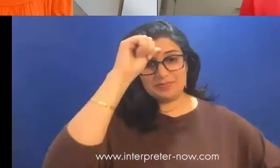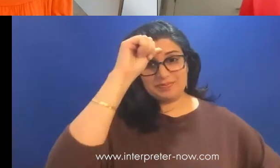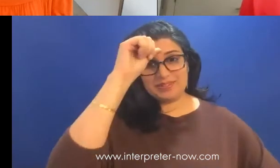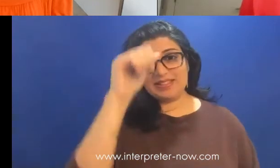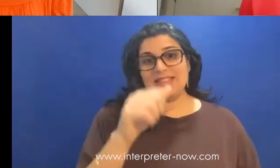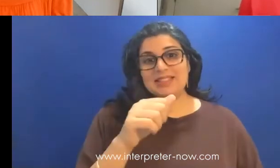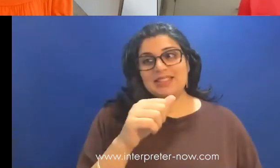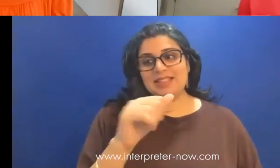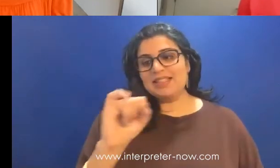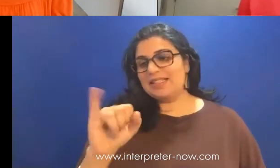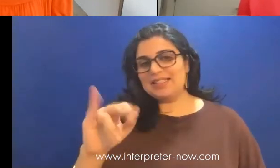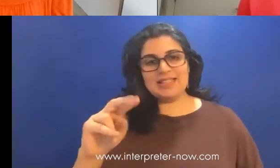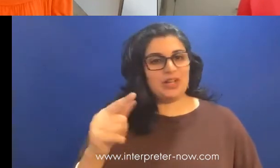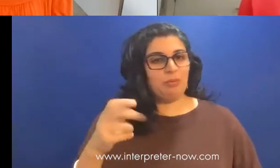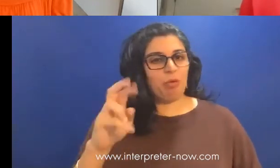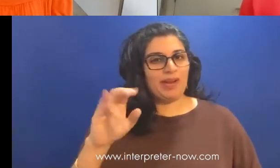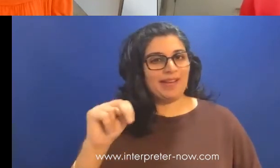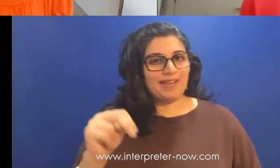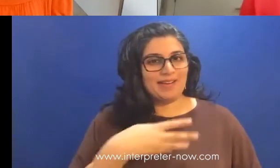immigrant woman to the United States.